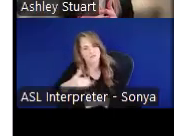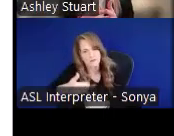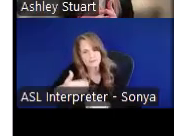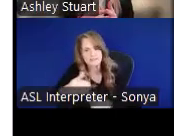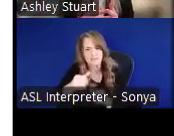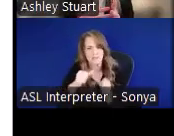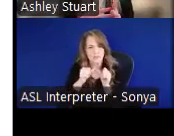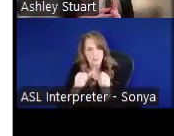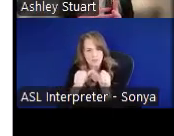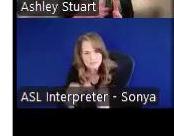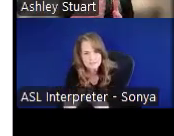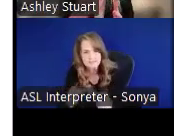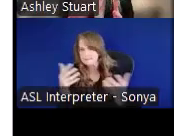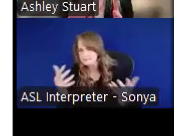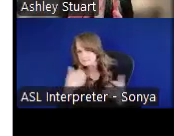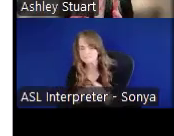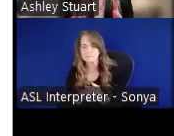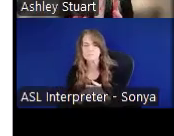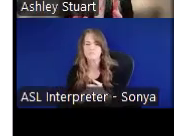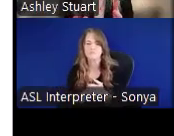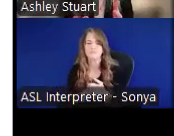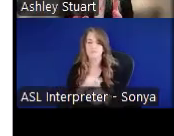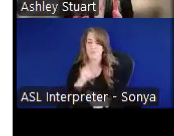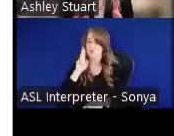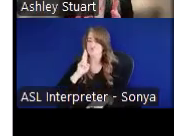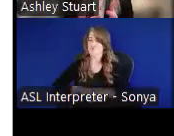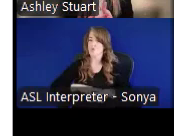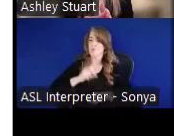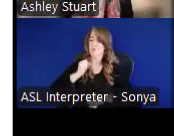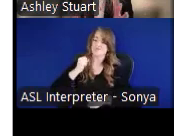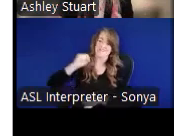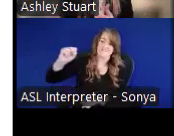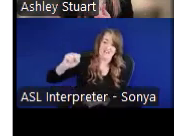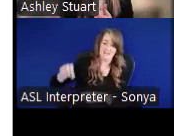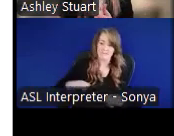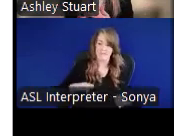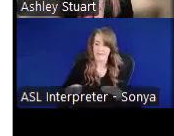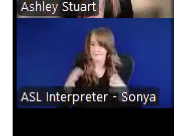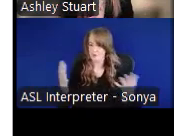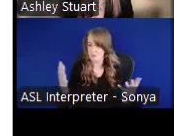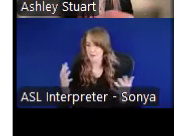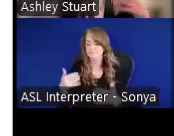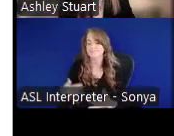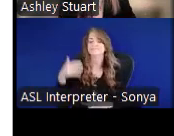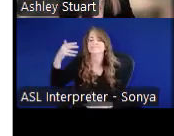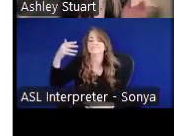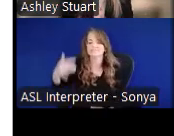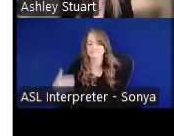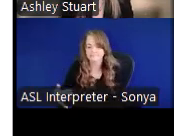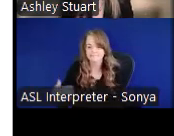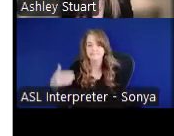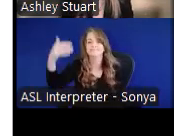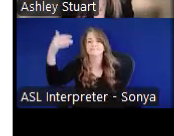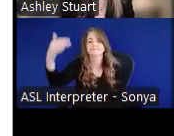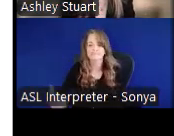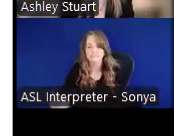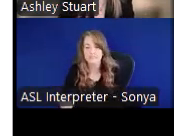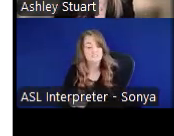when we have normal defiant behavior, it's going to be intermittent. So sometimes the kids going to listen to you,